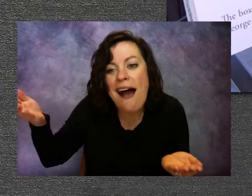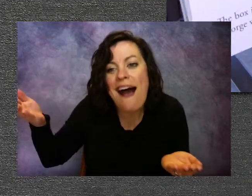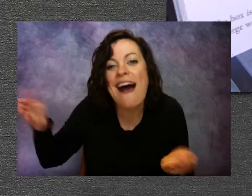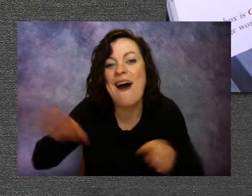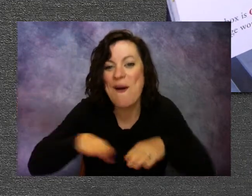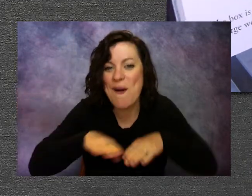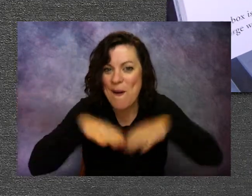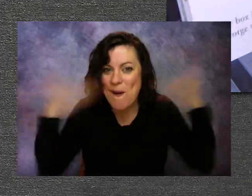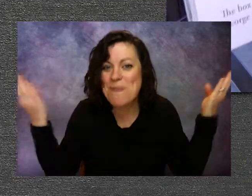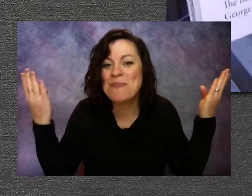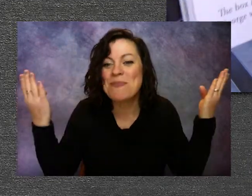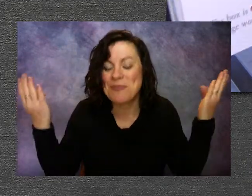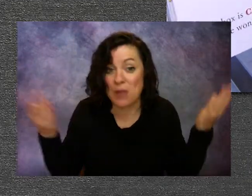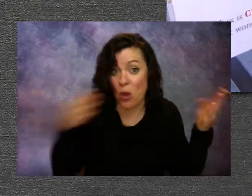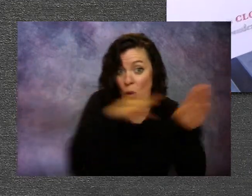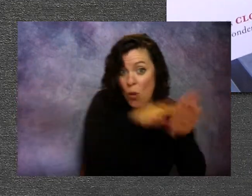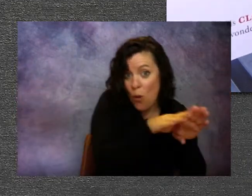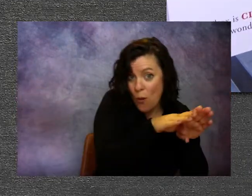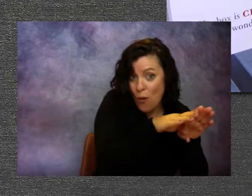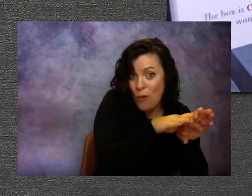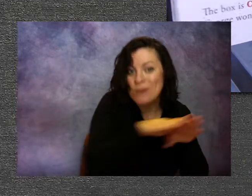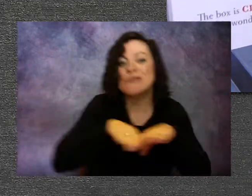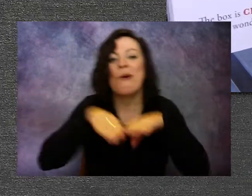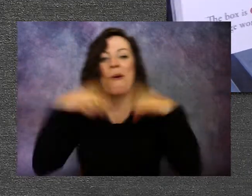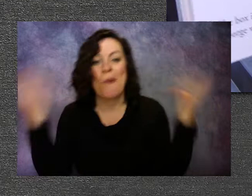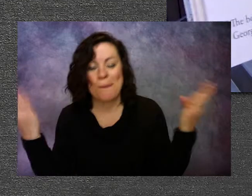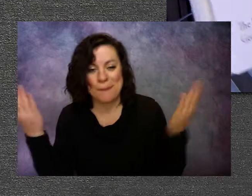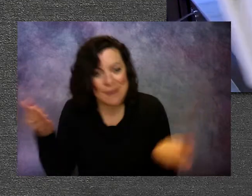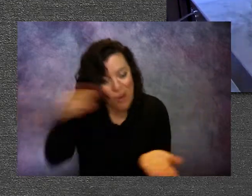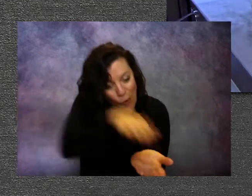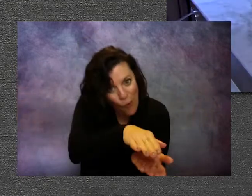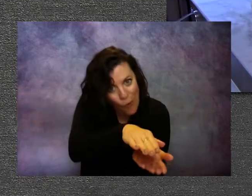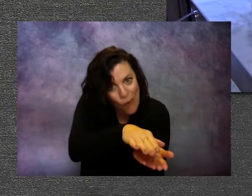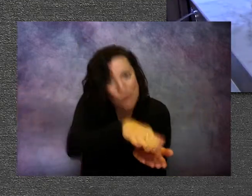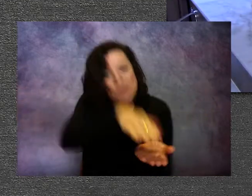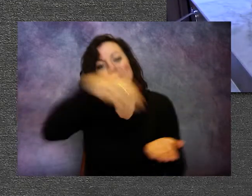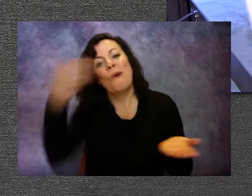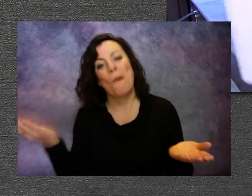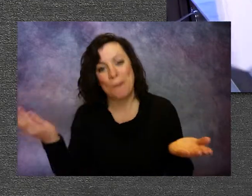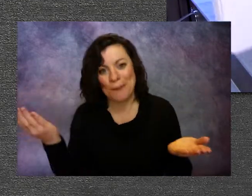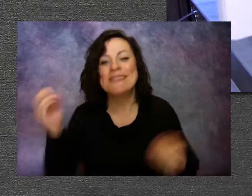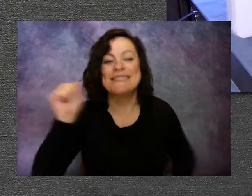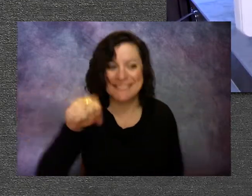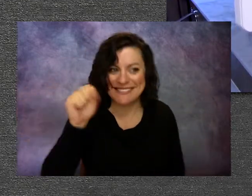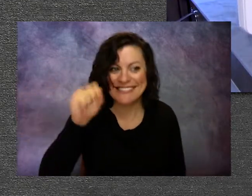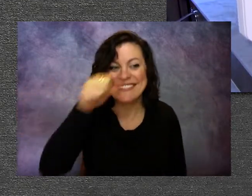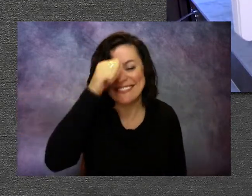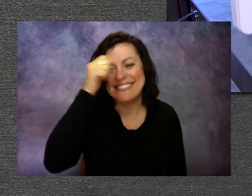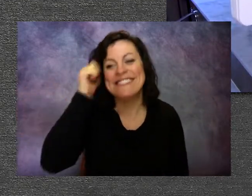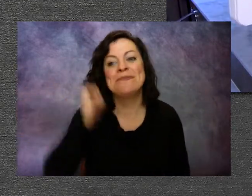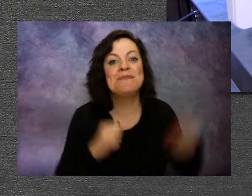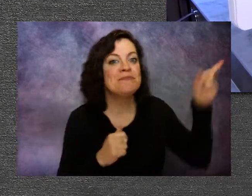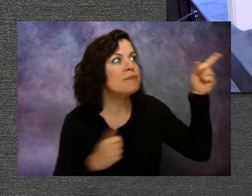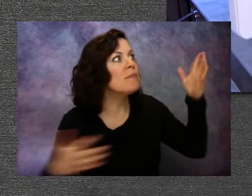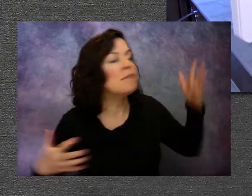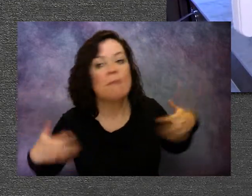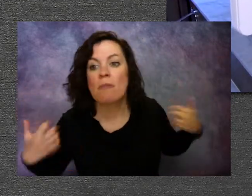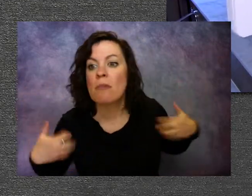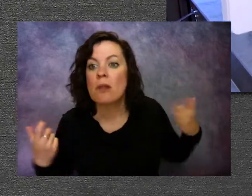Closed and open are opposites. George is awake.